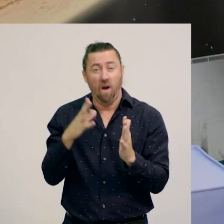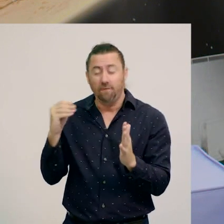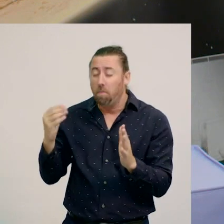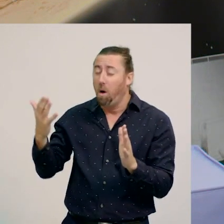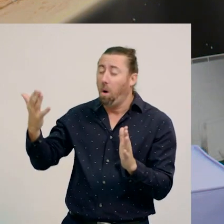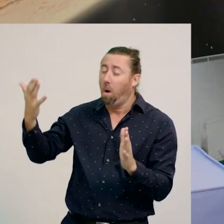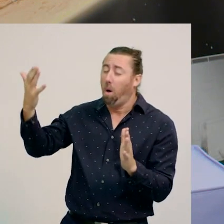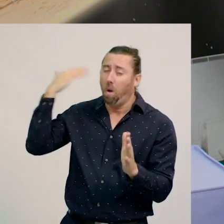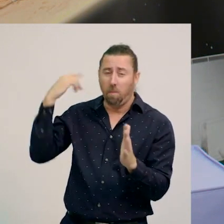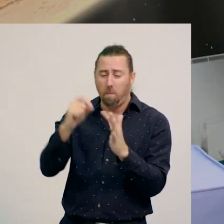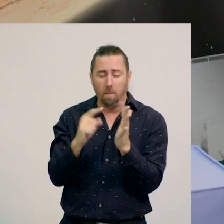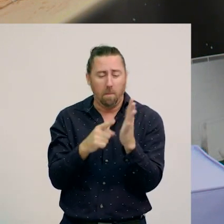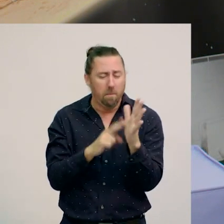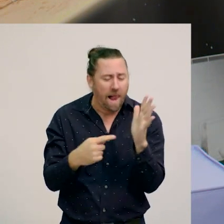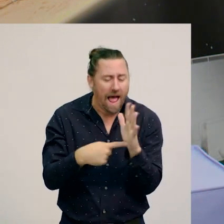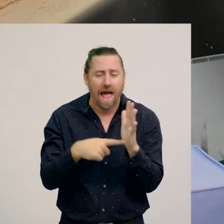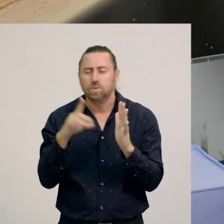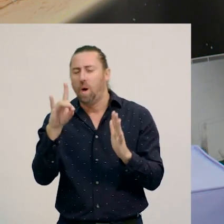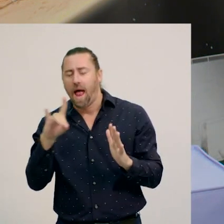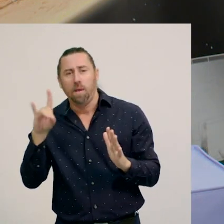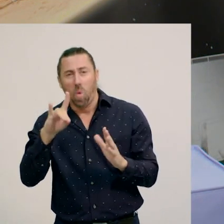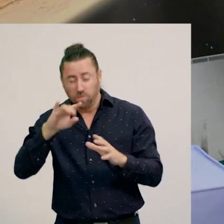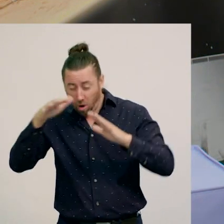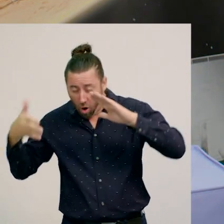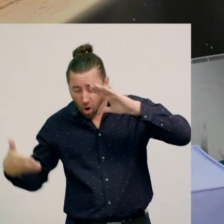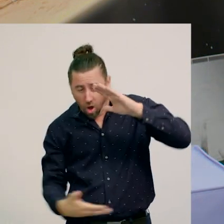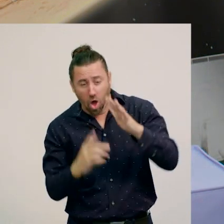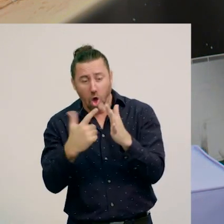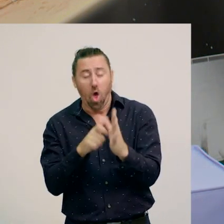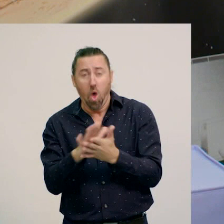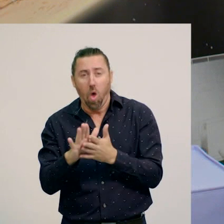that are buried in the earth, and decay over time. Fossils.